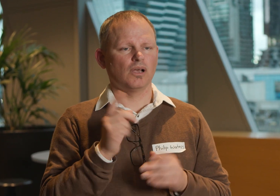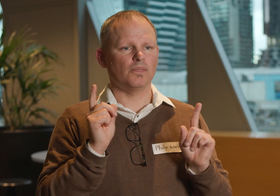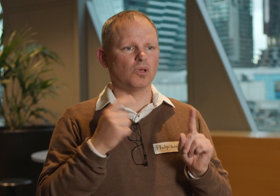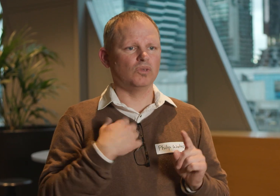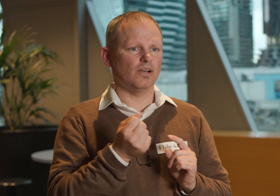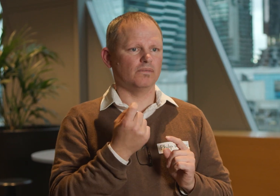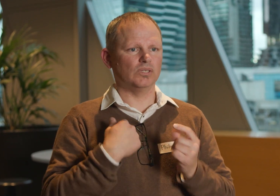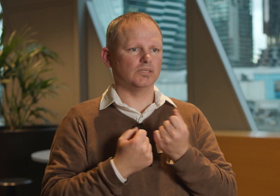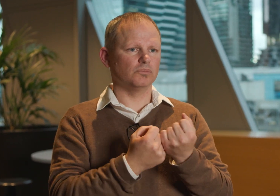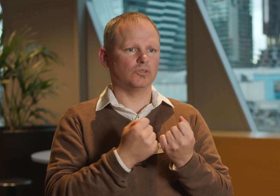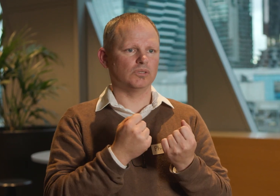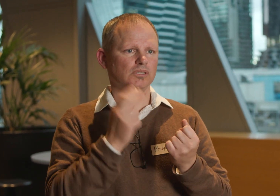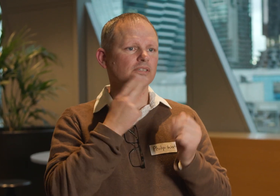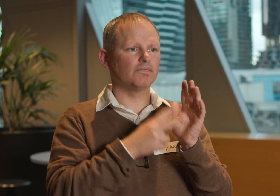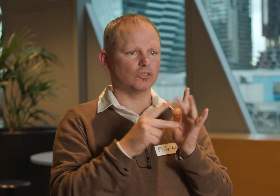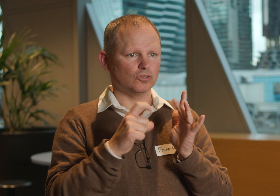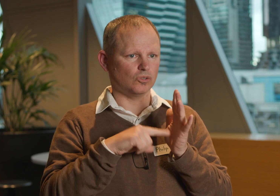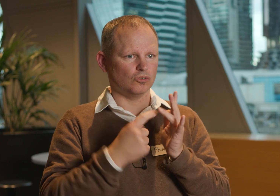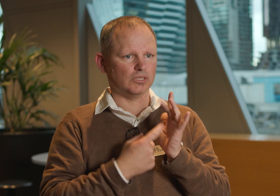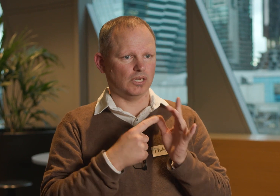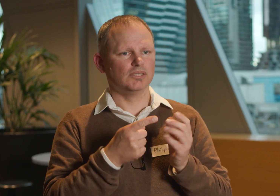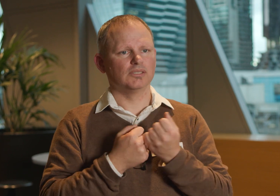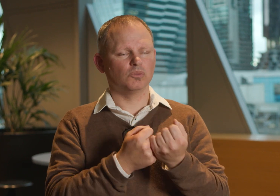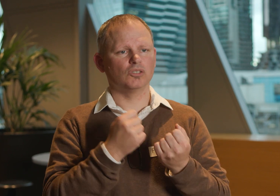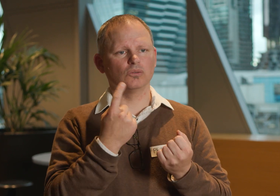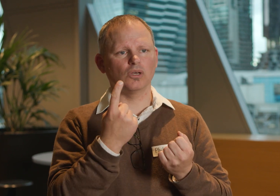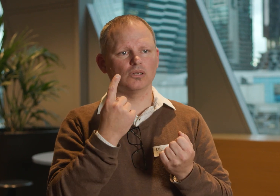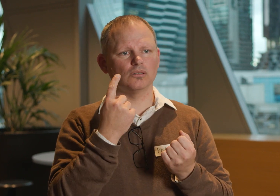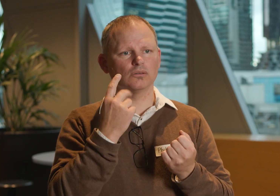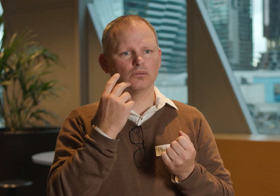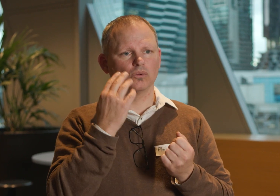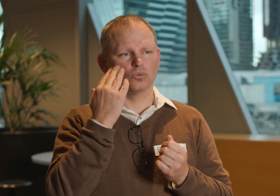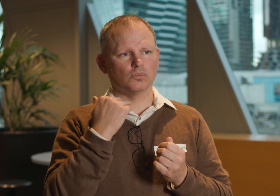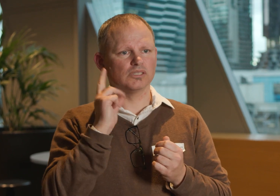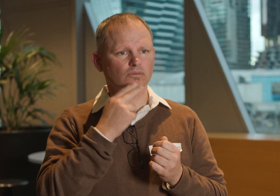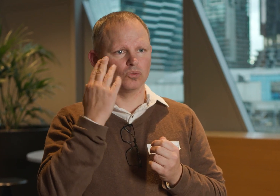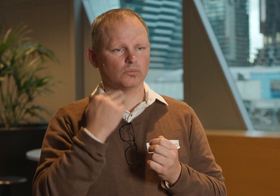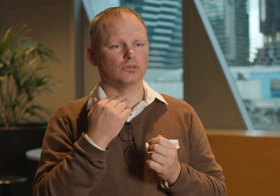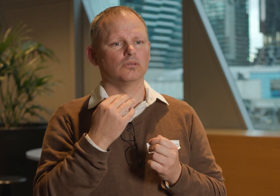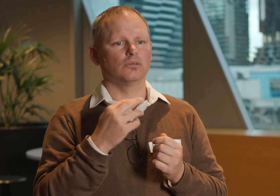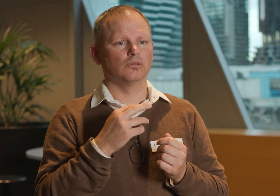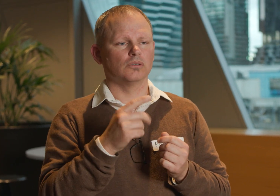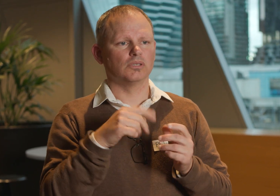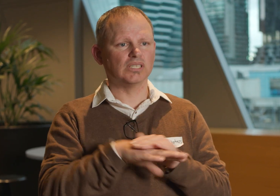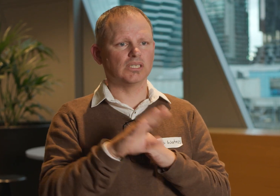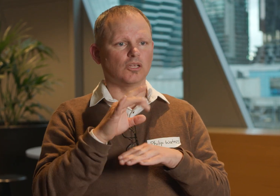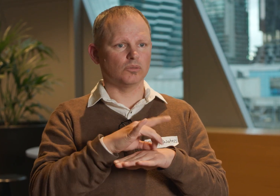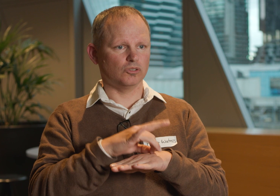that community, and I see a lot of injustices there. So in Victoria we in Deaf Victoria,